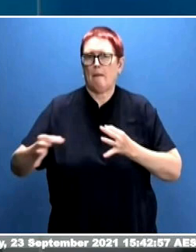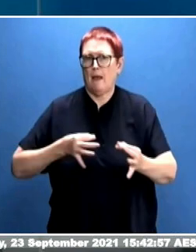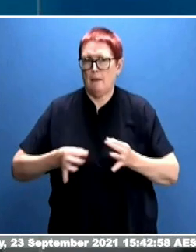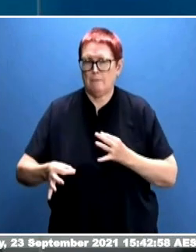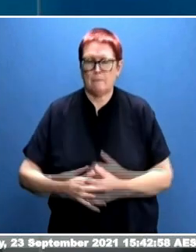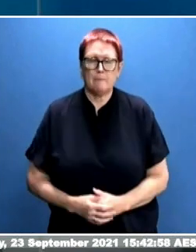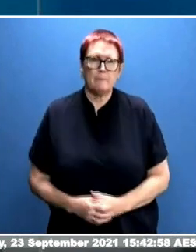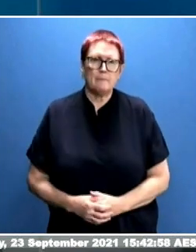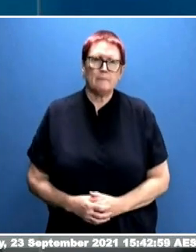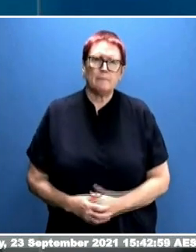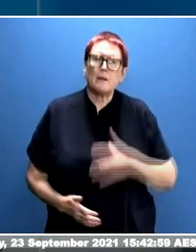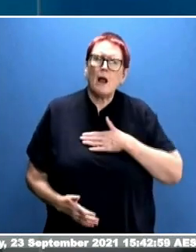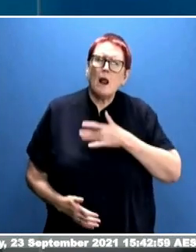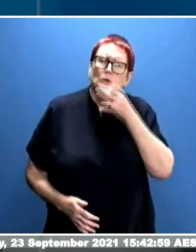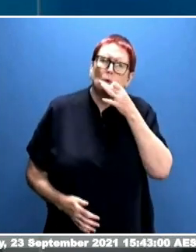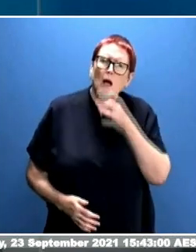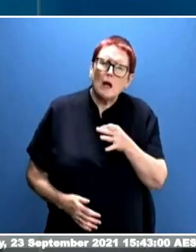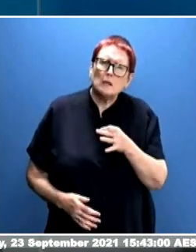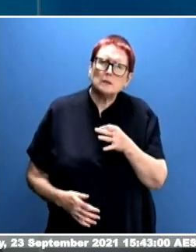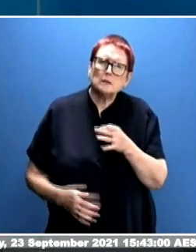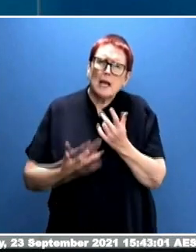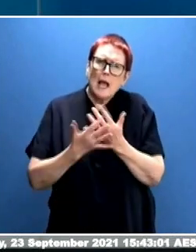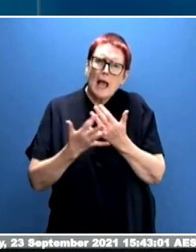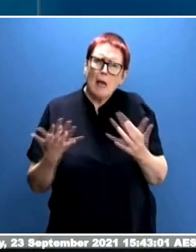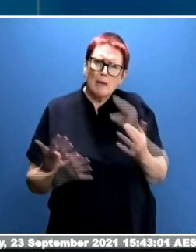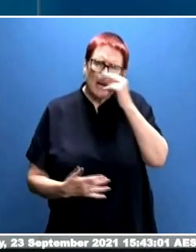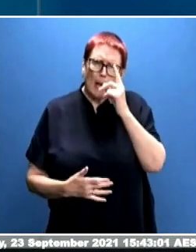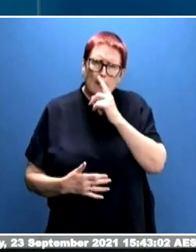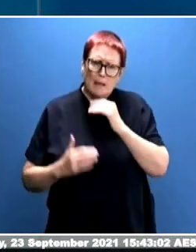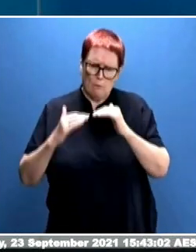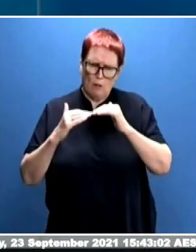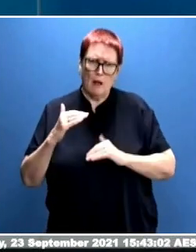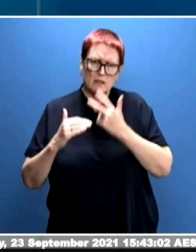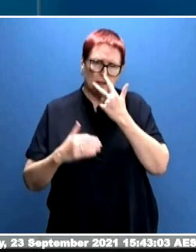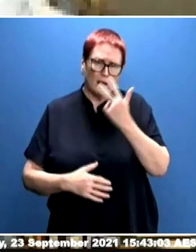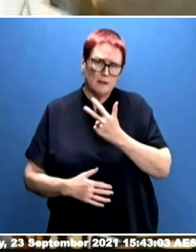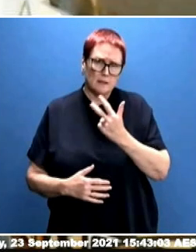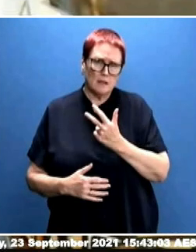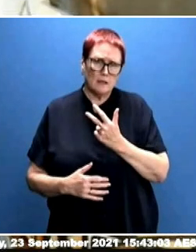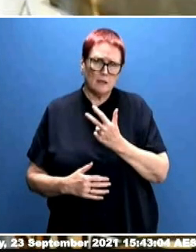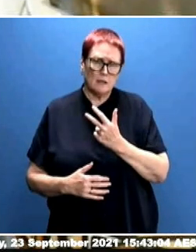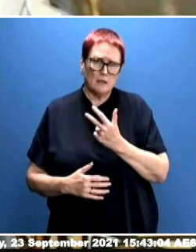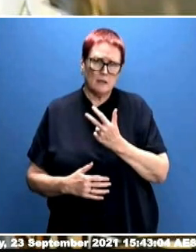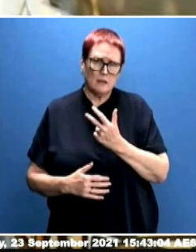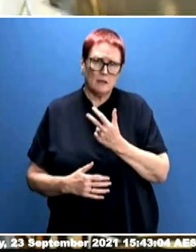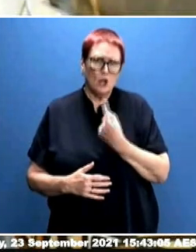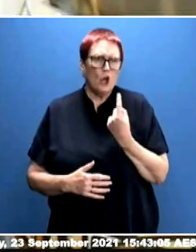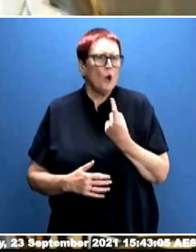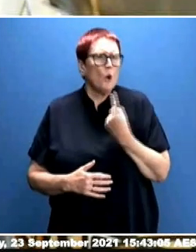I was wanting to inquire about the numbers of young people under 18 who are in another form of out-of-home care,